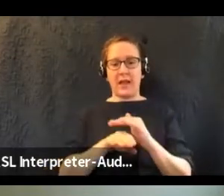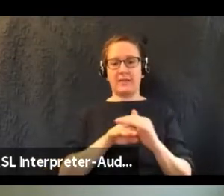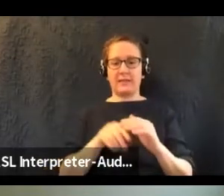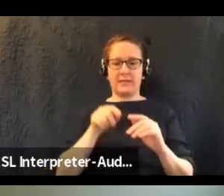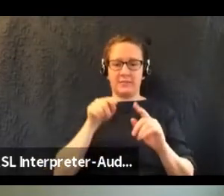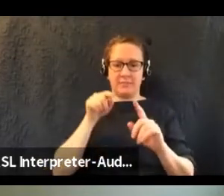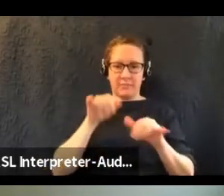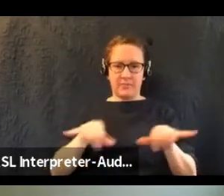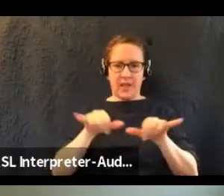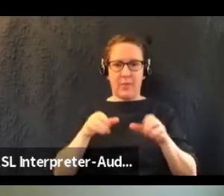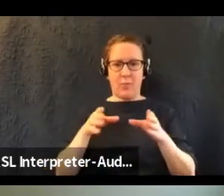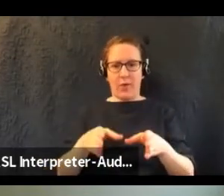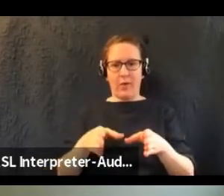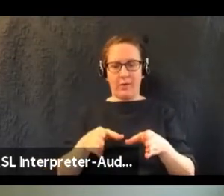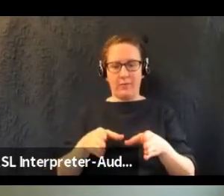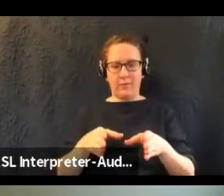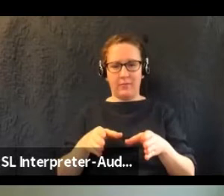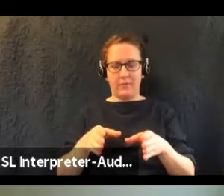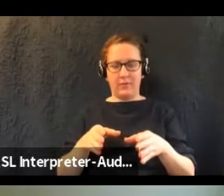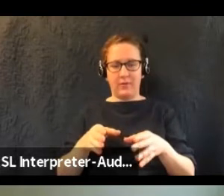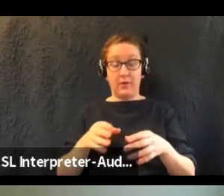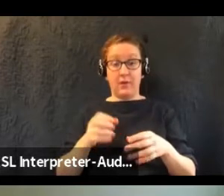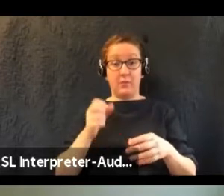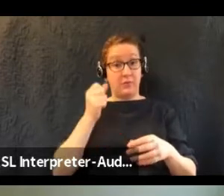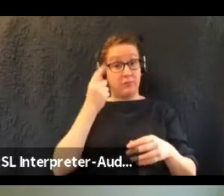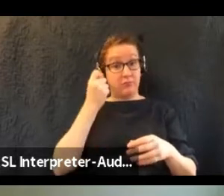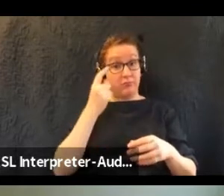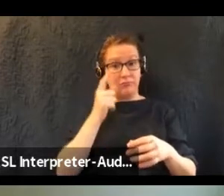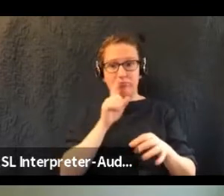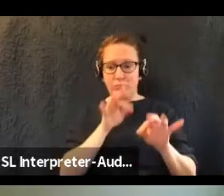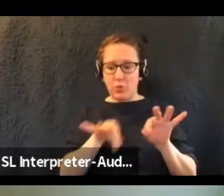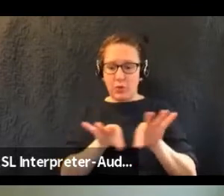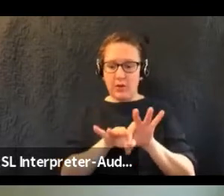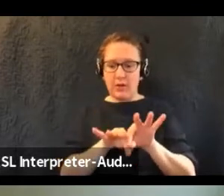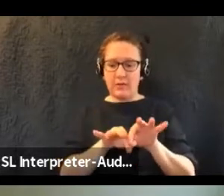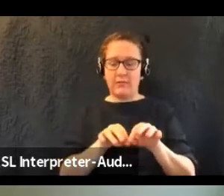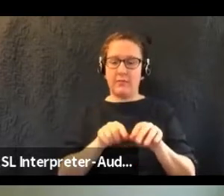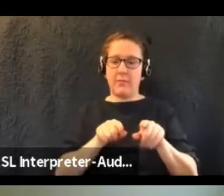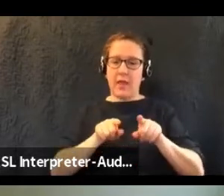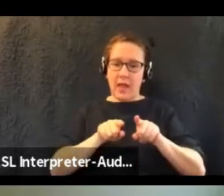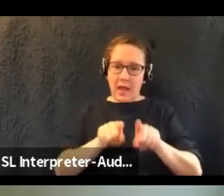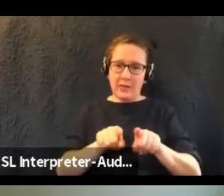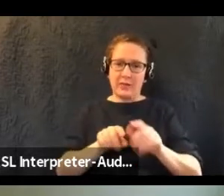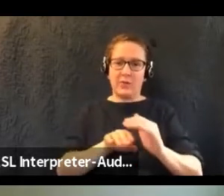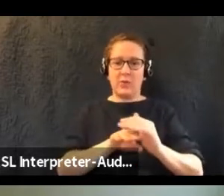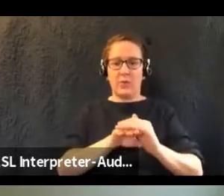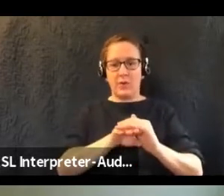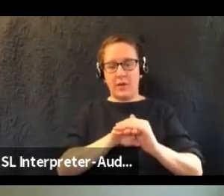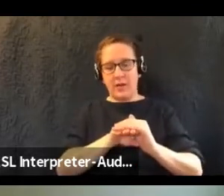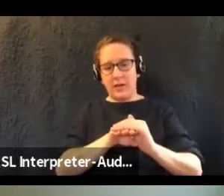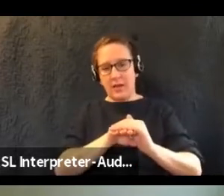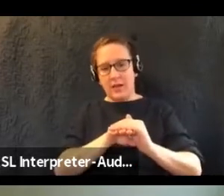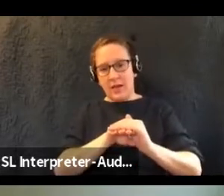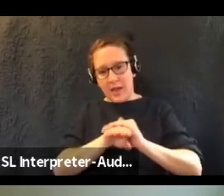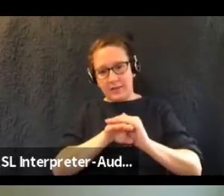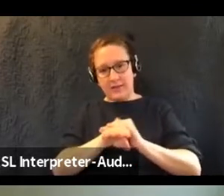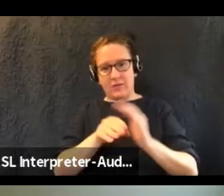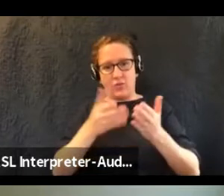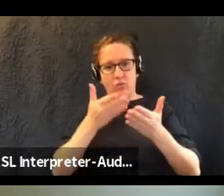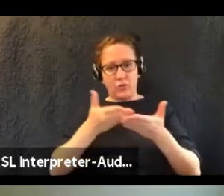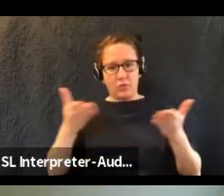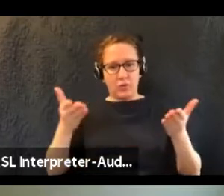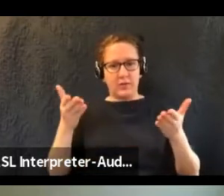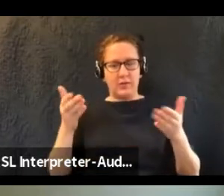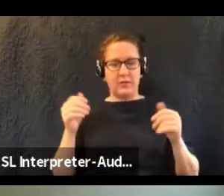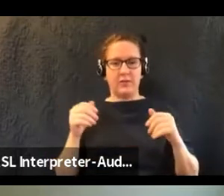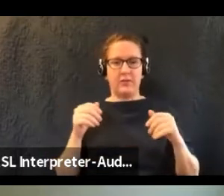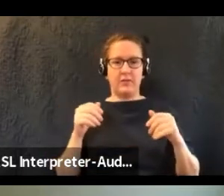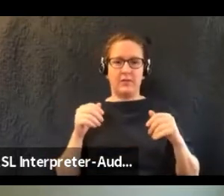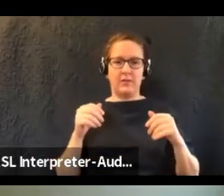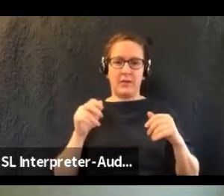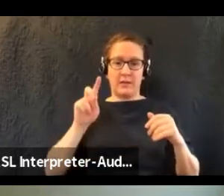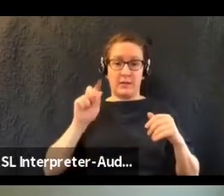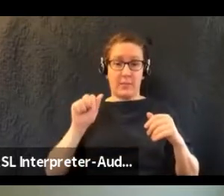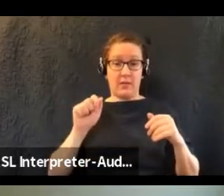So it's really important as you access resources on disabilities, to be